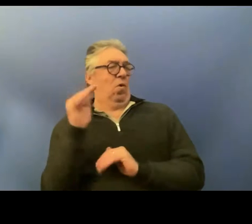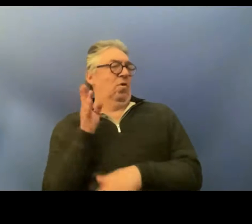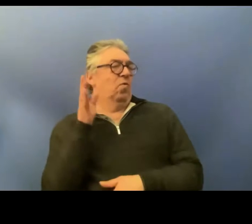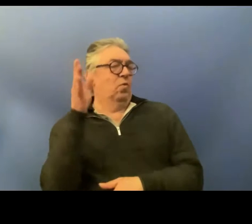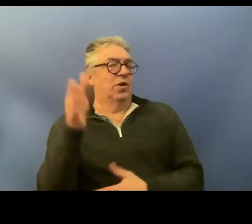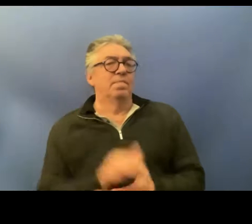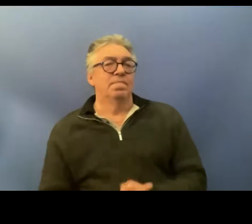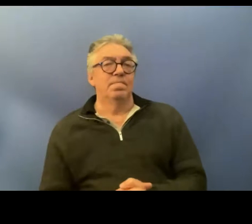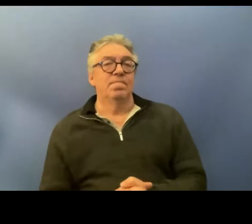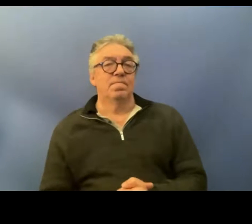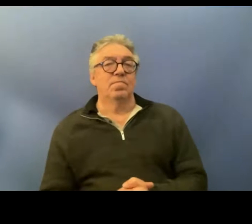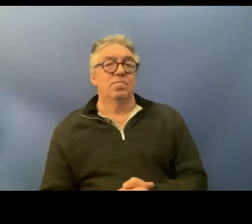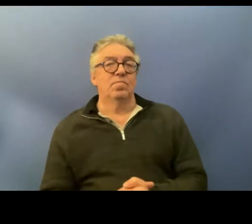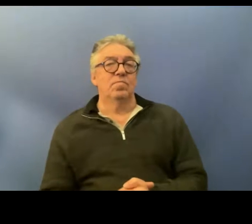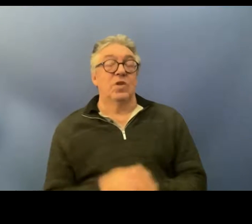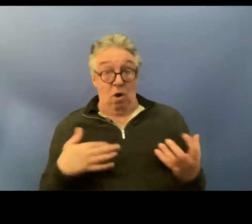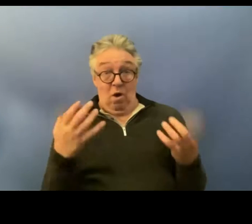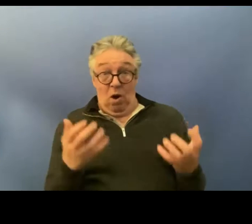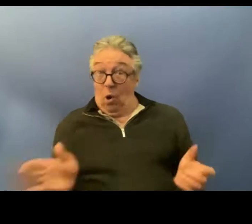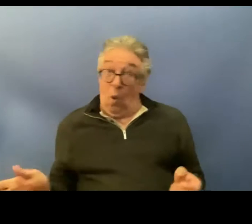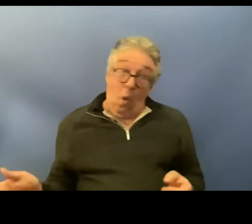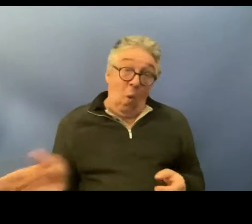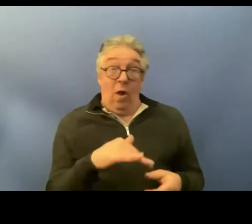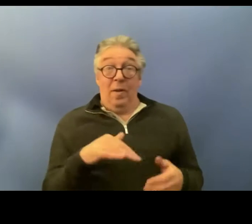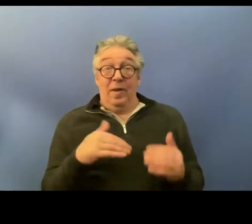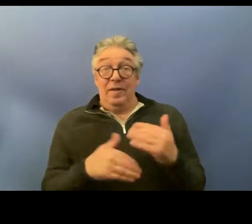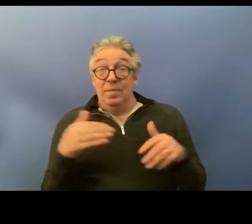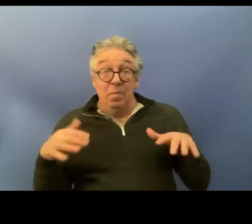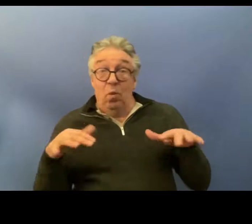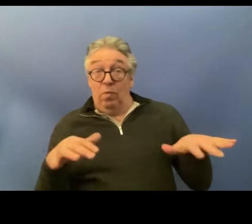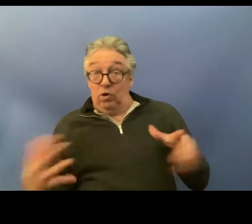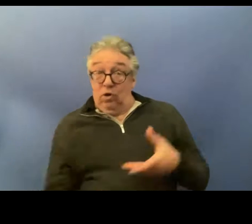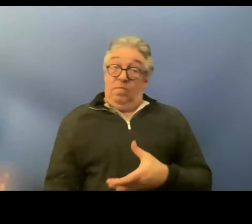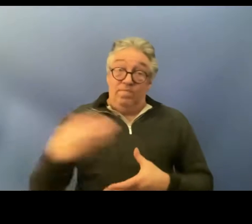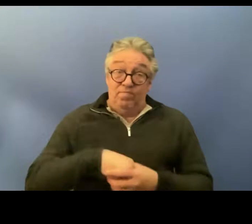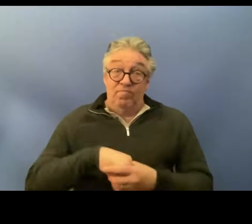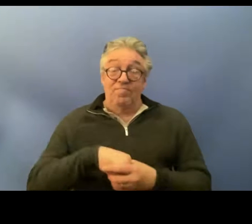If we want all constituencies to be engaged in this agenda.